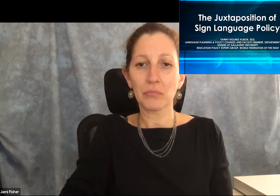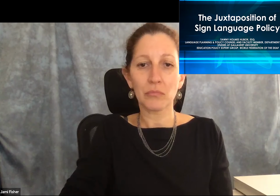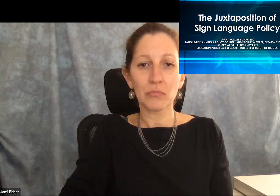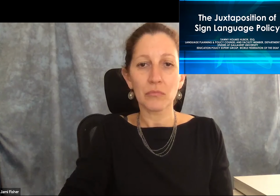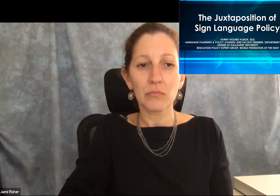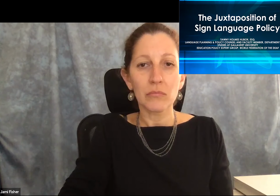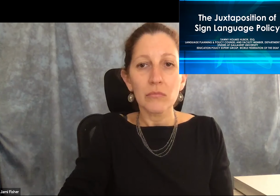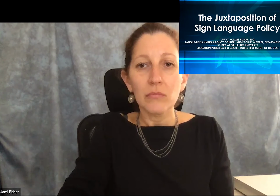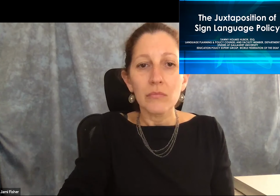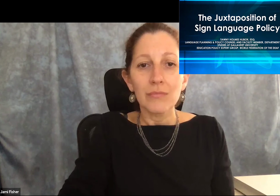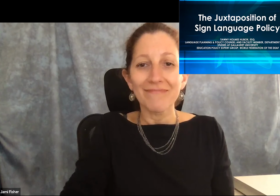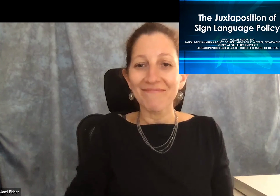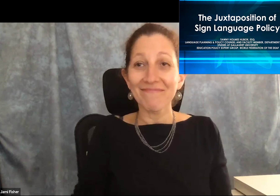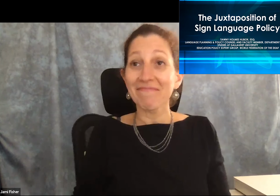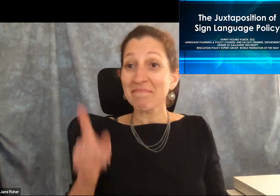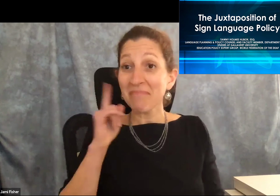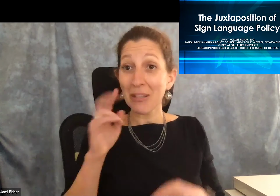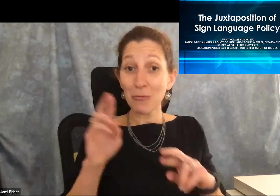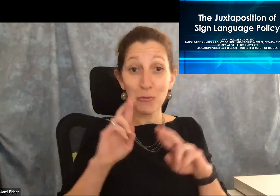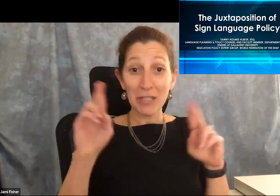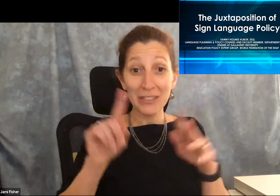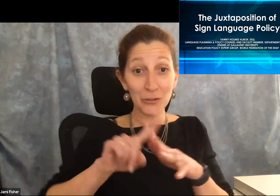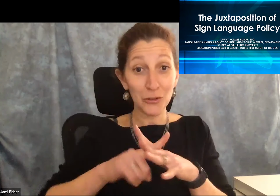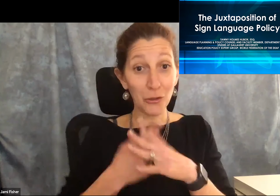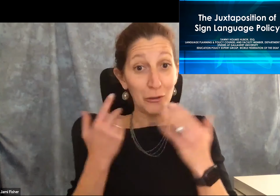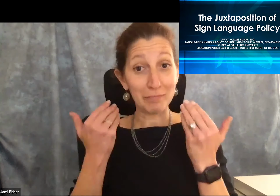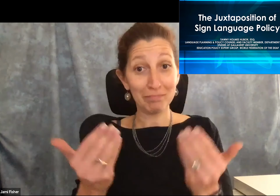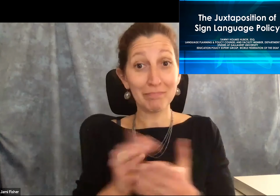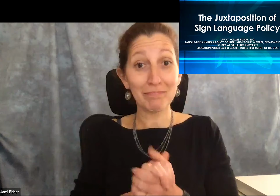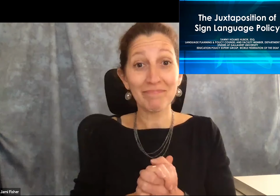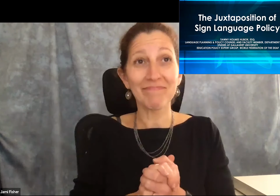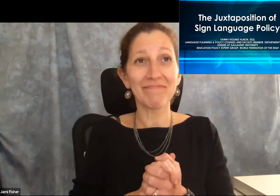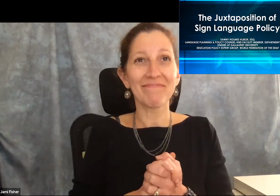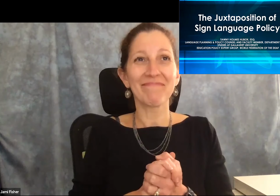going to give everyone a minute or two to enter the room and we'll get started. Okay, I think we're ready to get started.